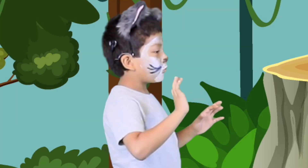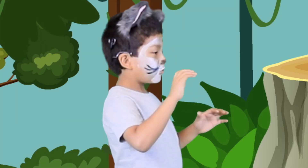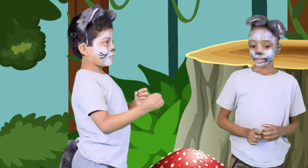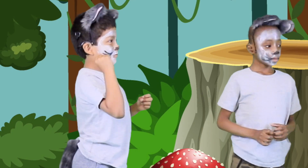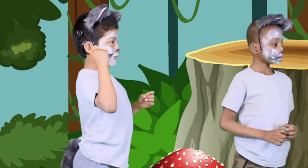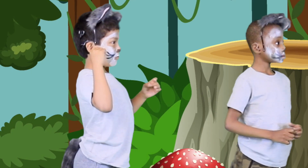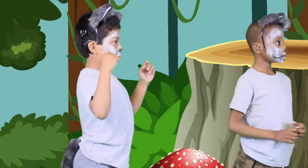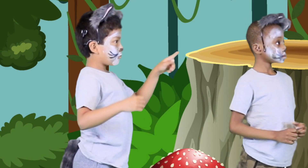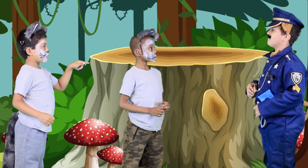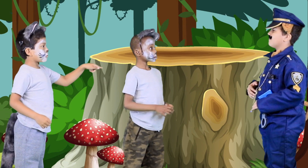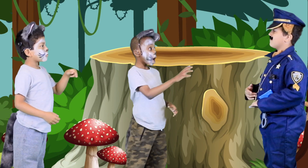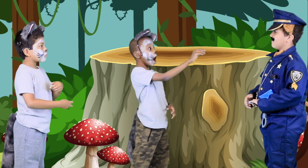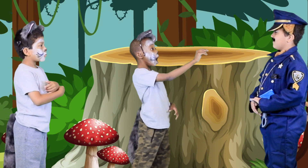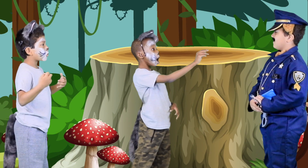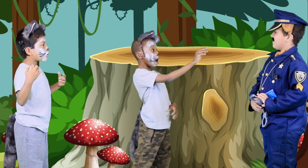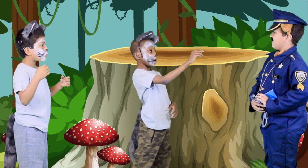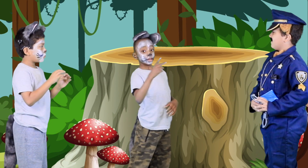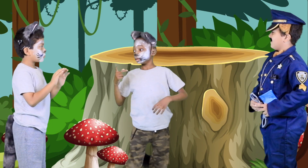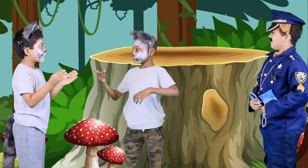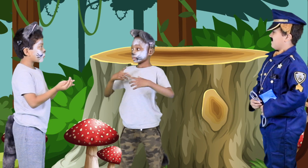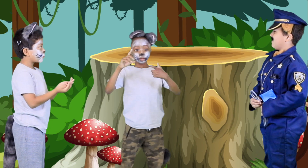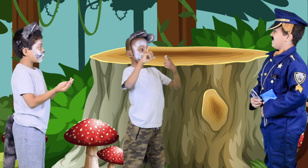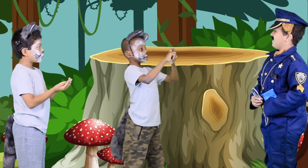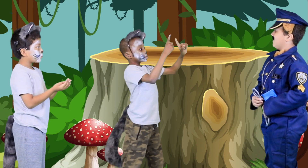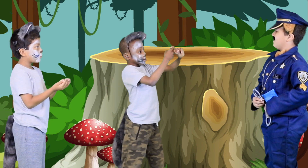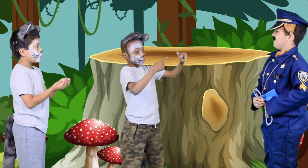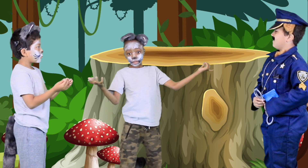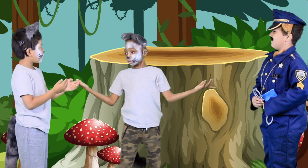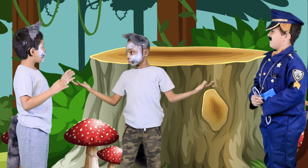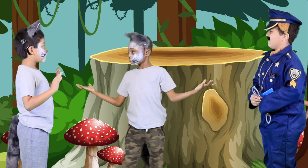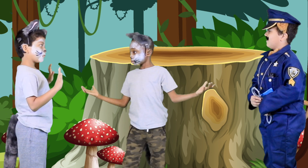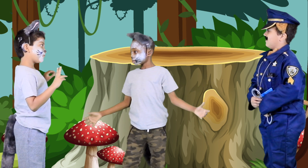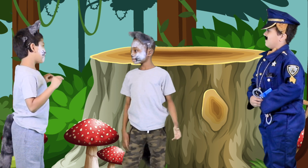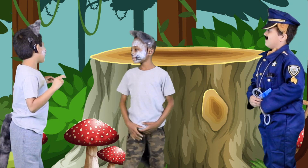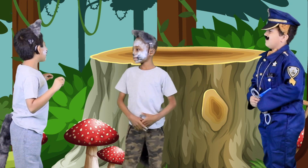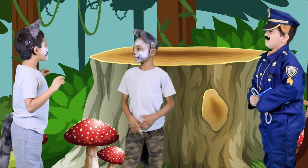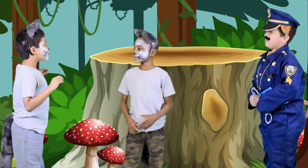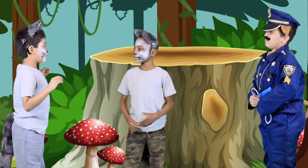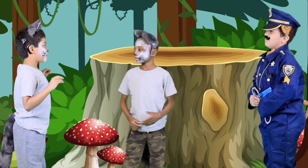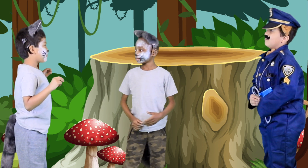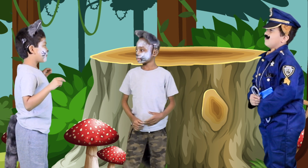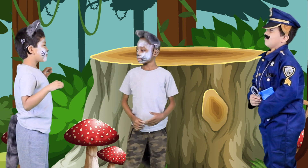He grabbed the wallet. No, I didn’t. We’re friends. No, we are not.